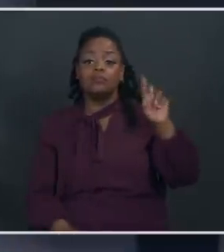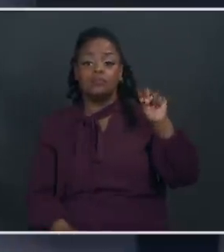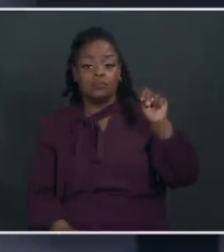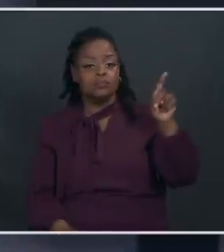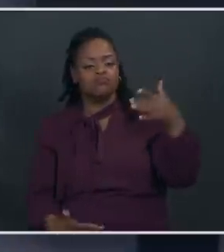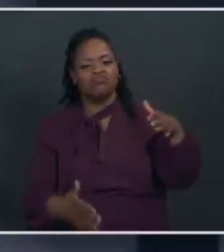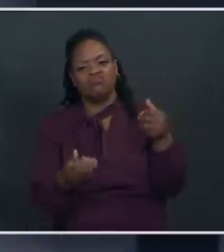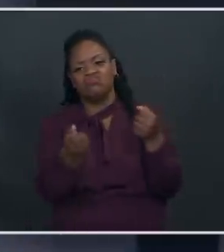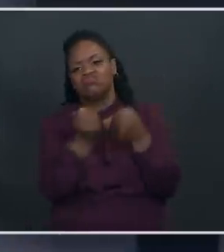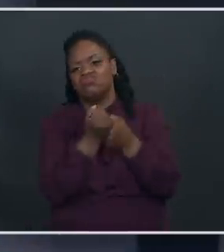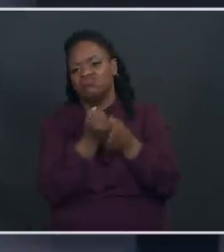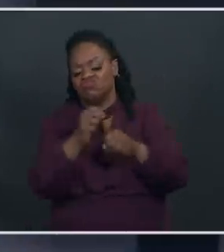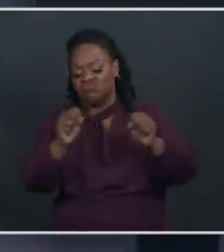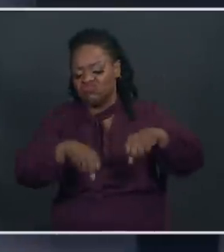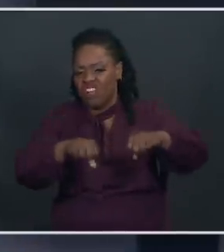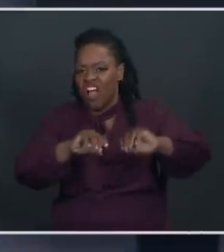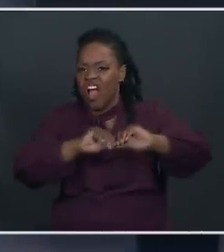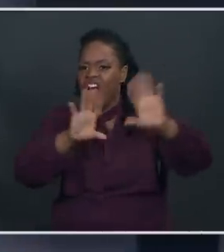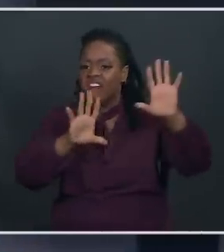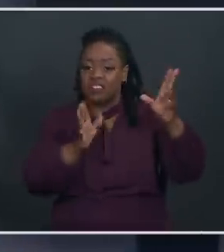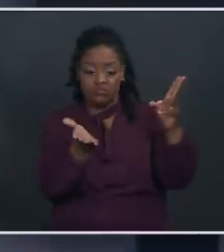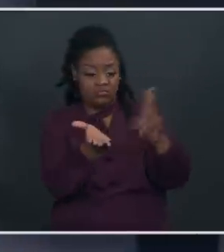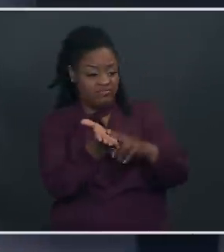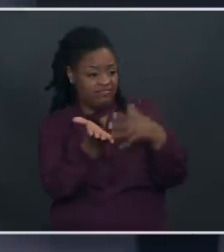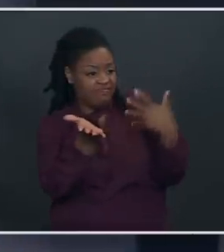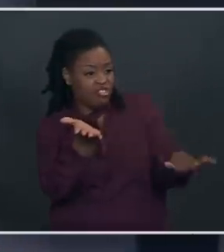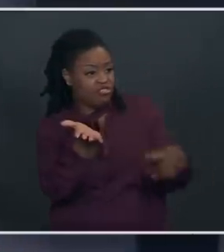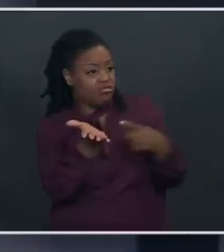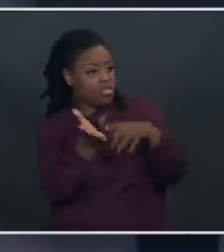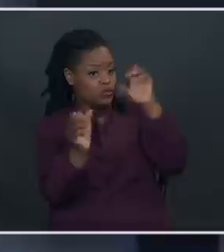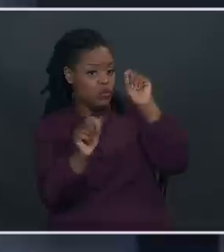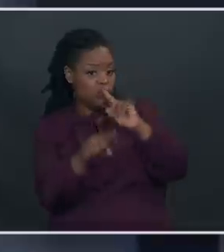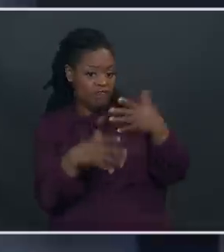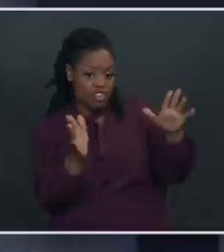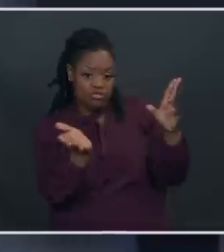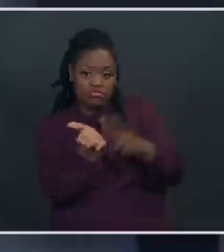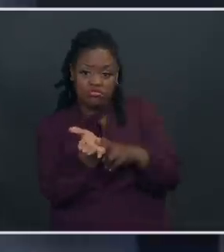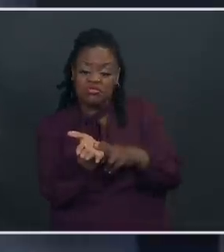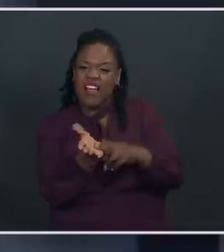and by the other -- the initiative for getting back into Paris immediately.